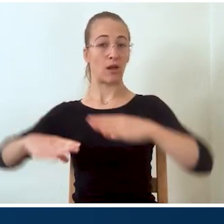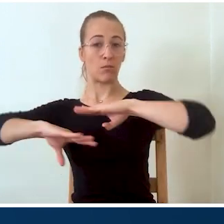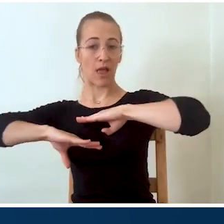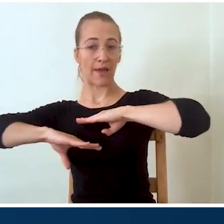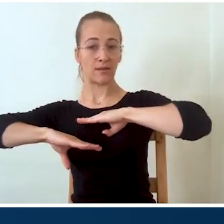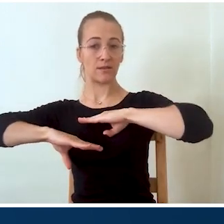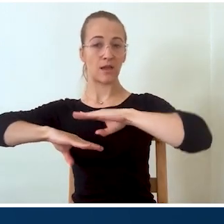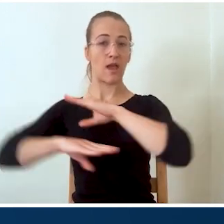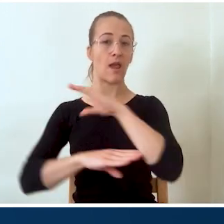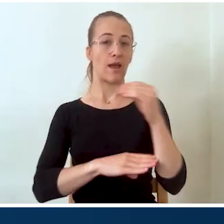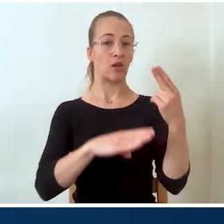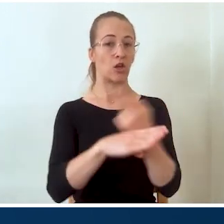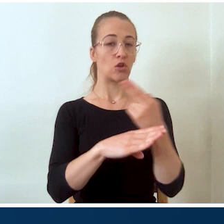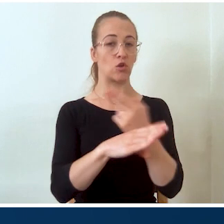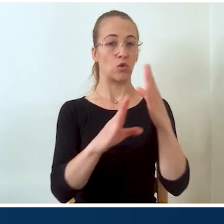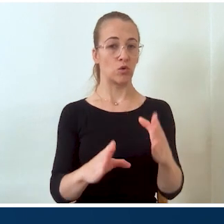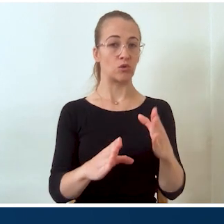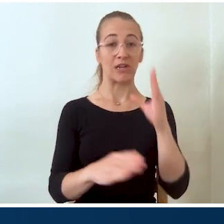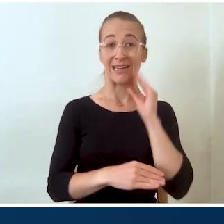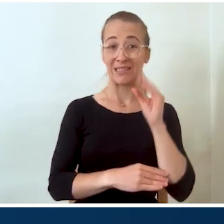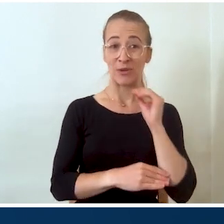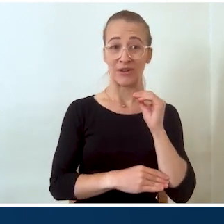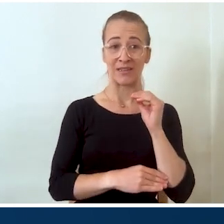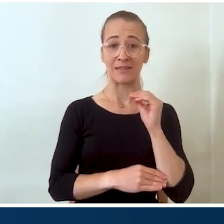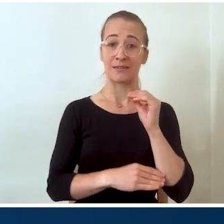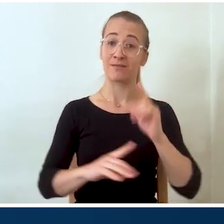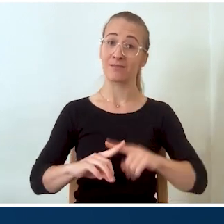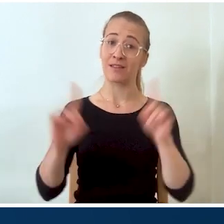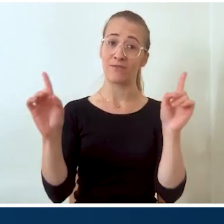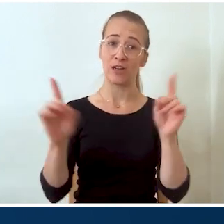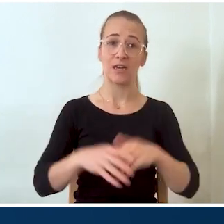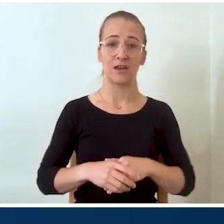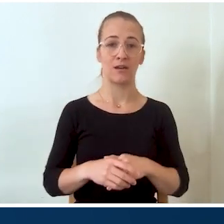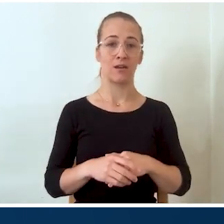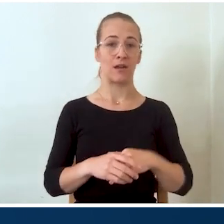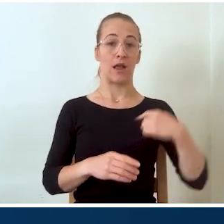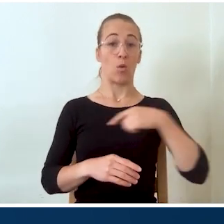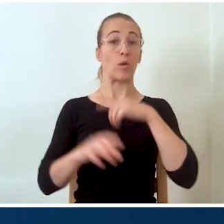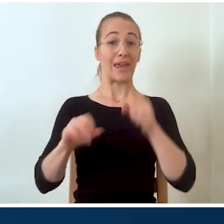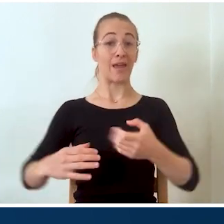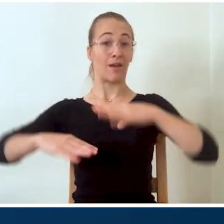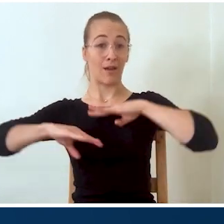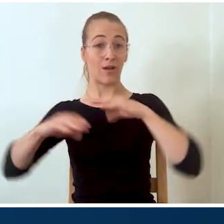and the end user experience is huge, because we can be compliant with a bunch of things,